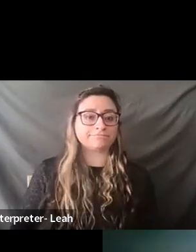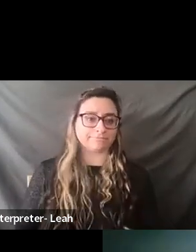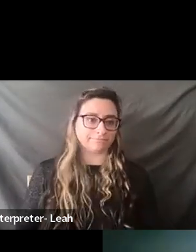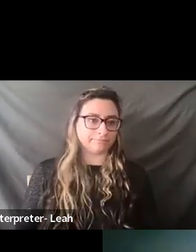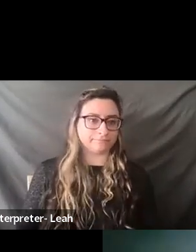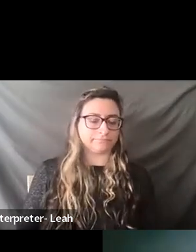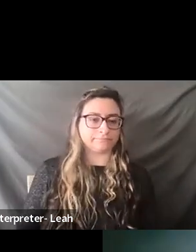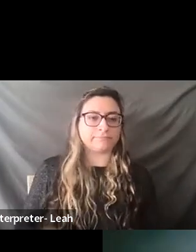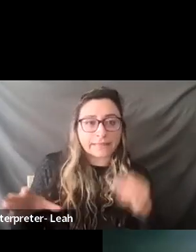You know, when you have your elders out there saying, you know, this is real, protect me, then you get the buy-in.